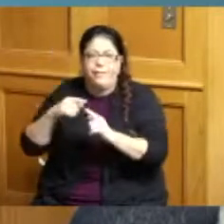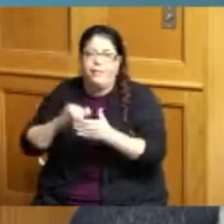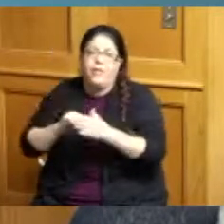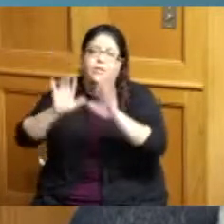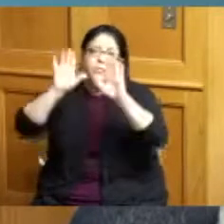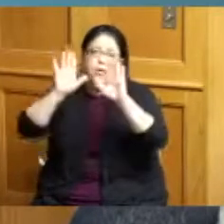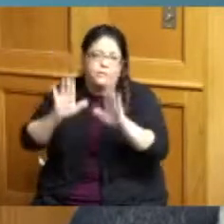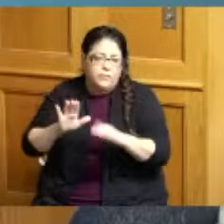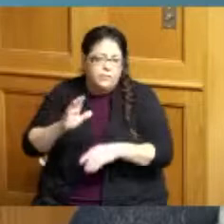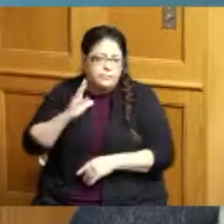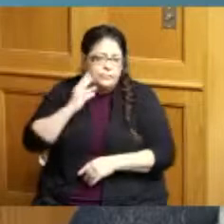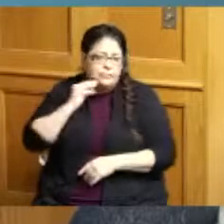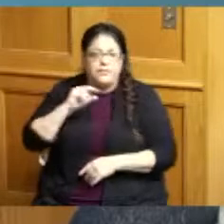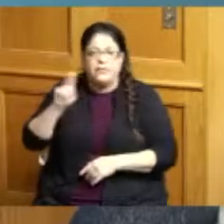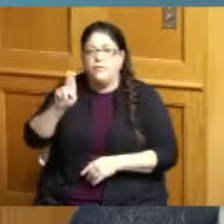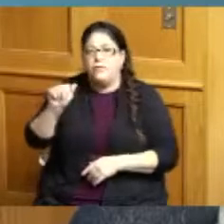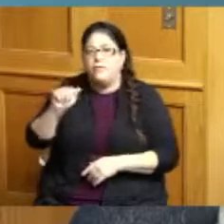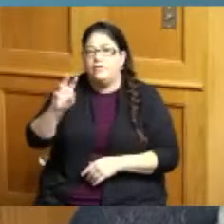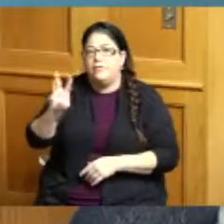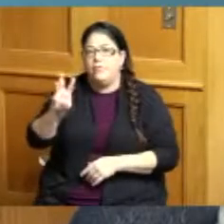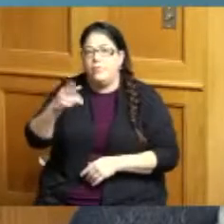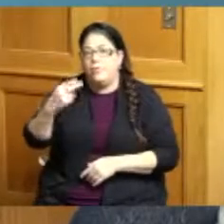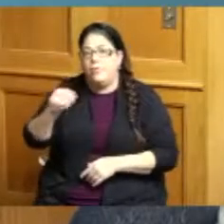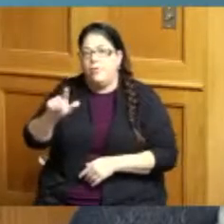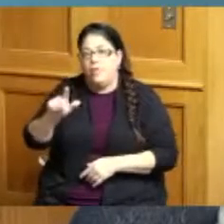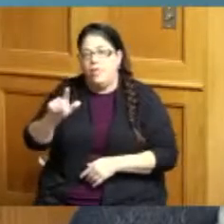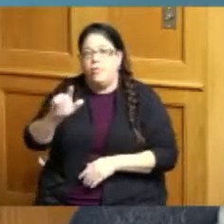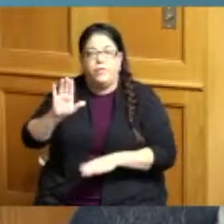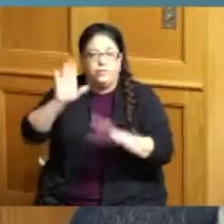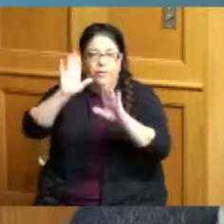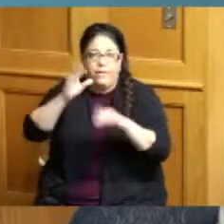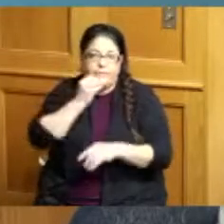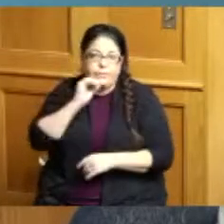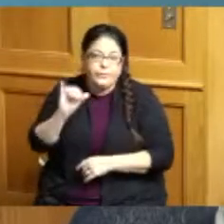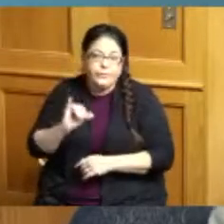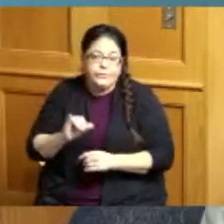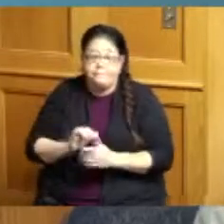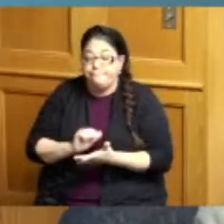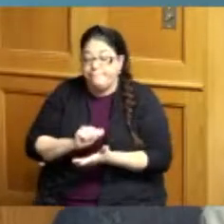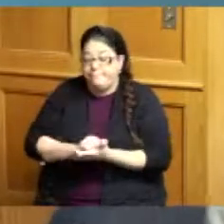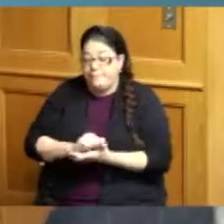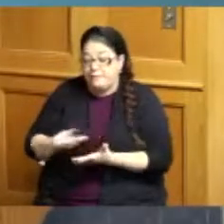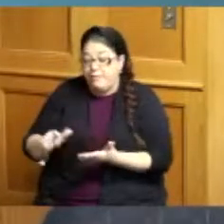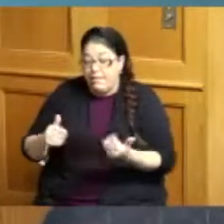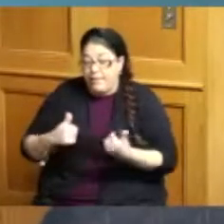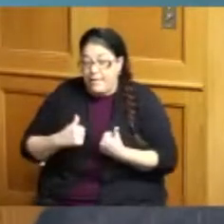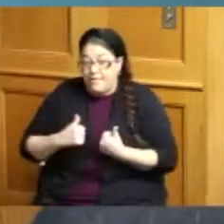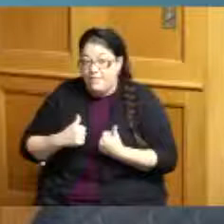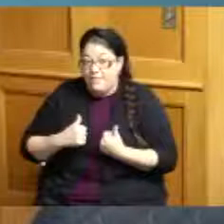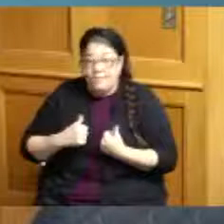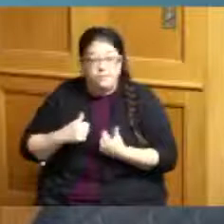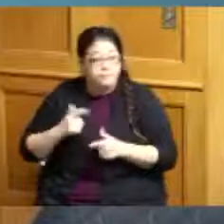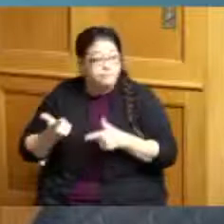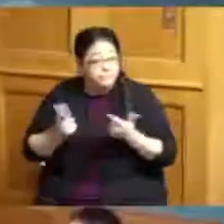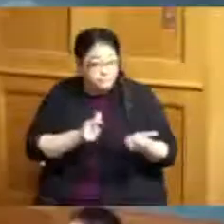event at the UAW Hall they had some great food so that's all I have Commissioner Driehaus thank you